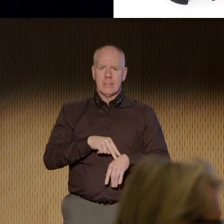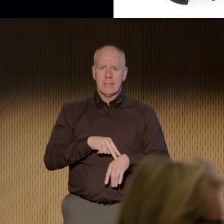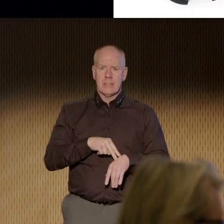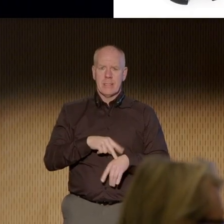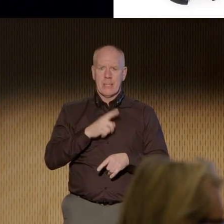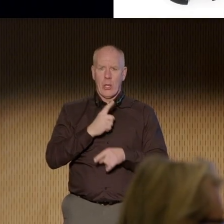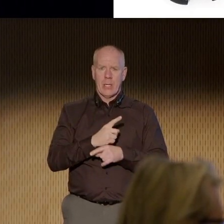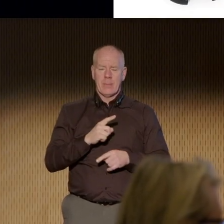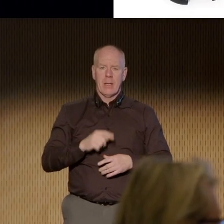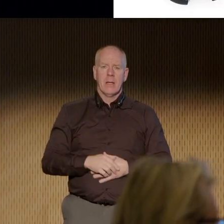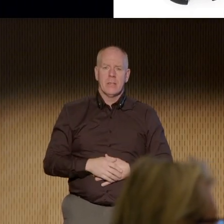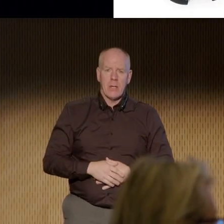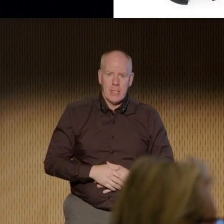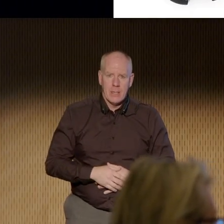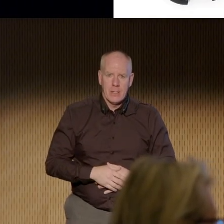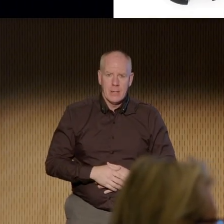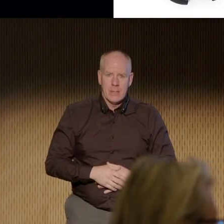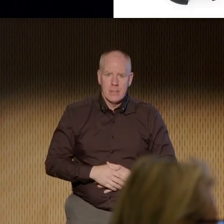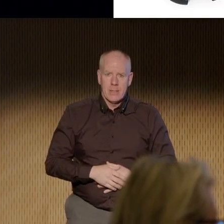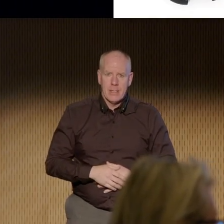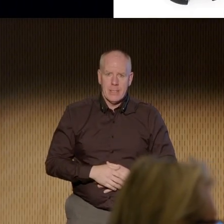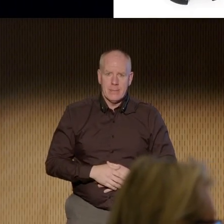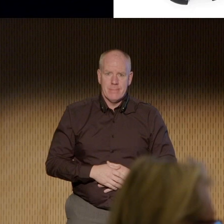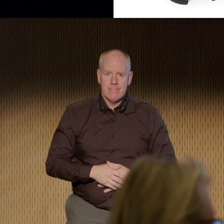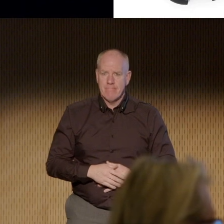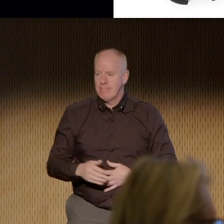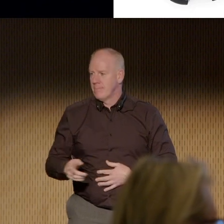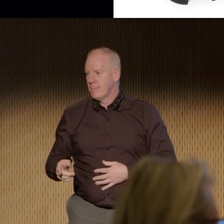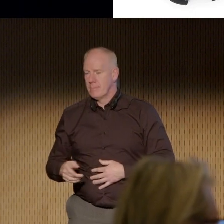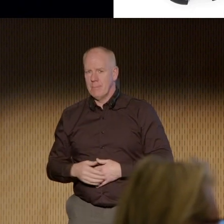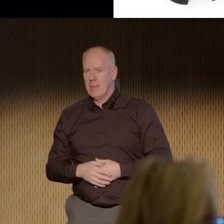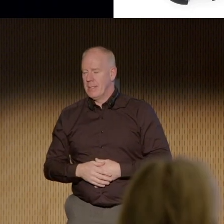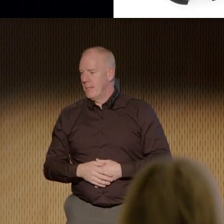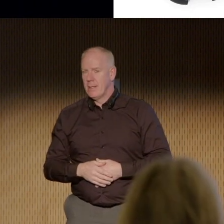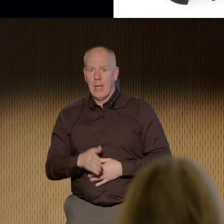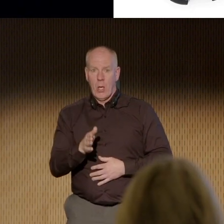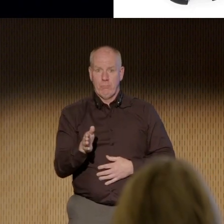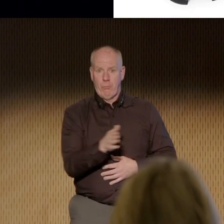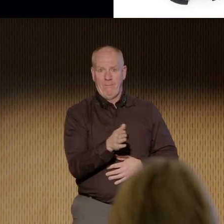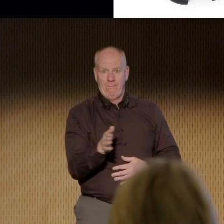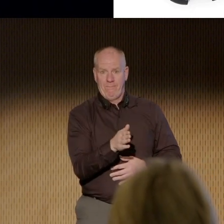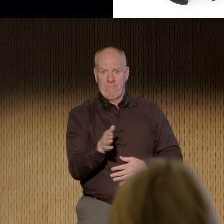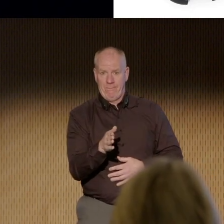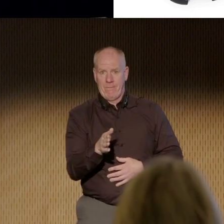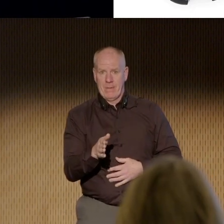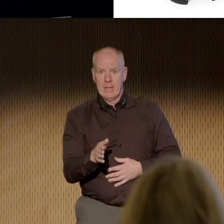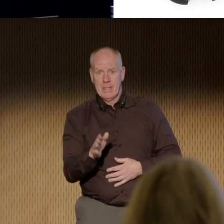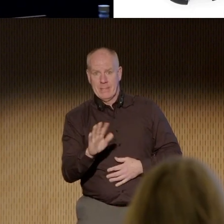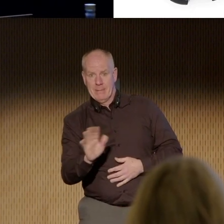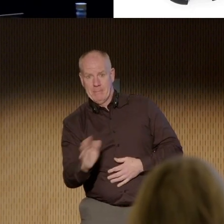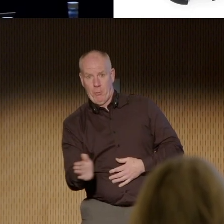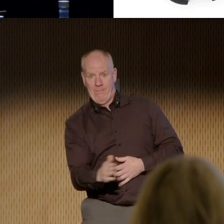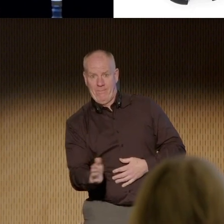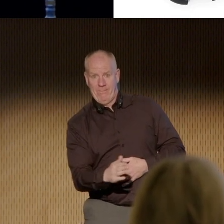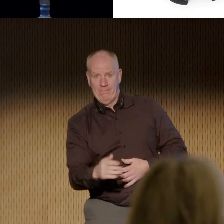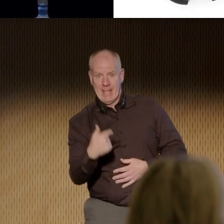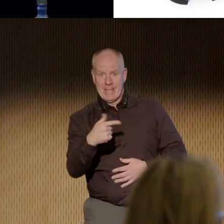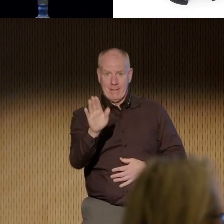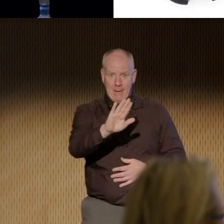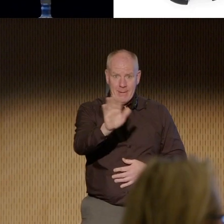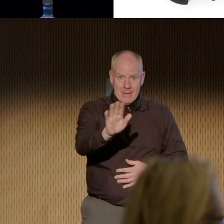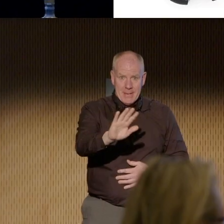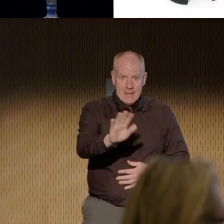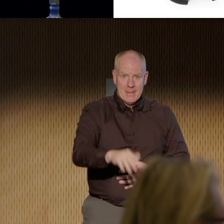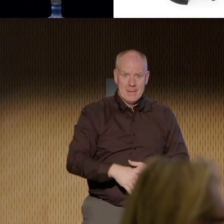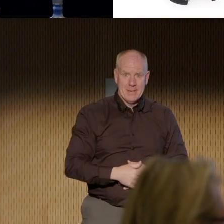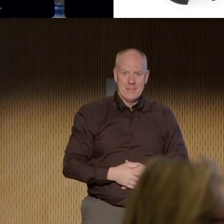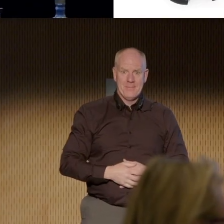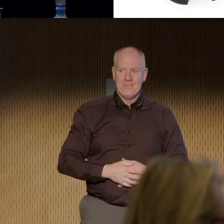so I'm going to play a magic dance of moving around.